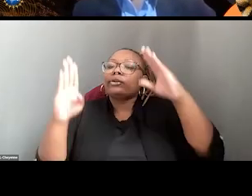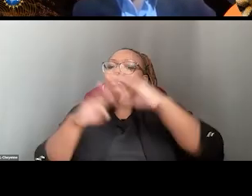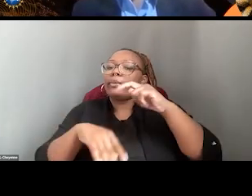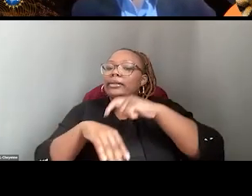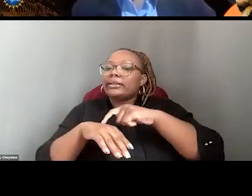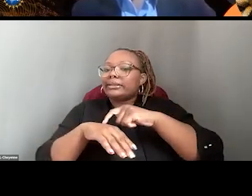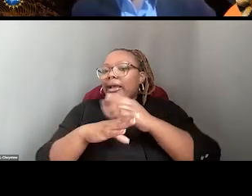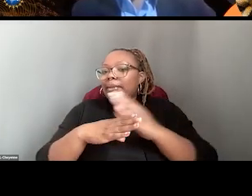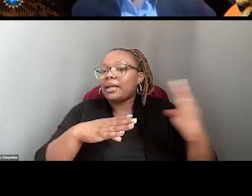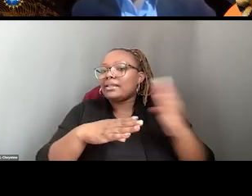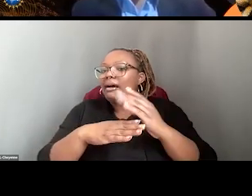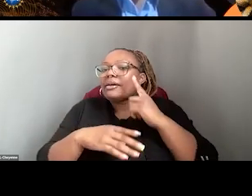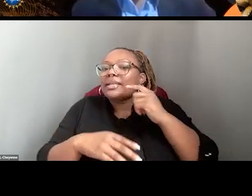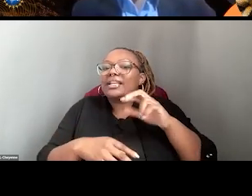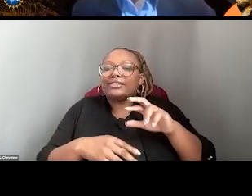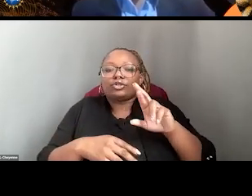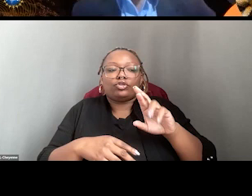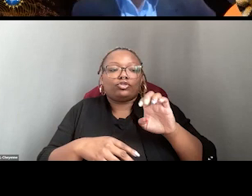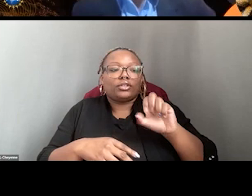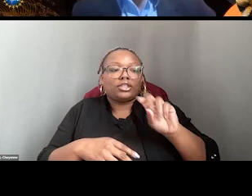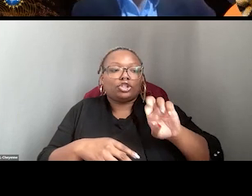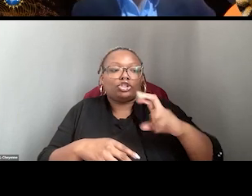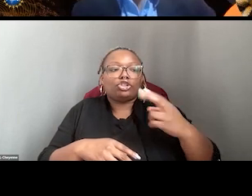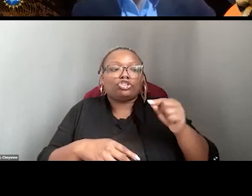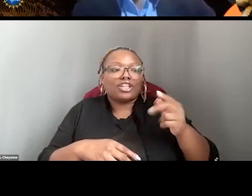and research.gov will automatically select the correct version